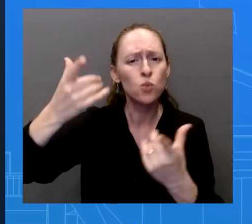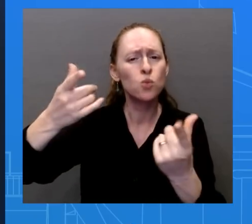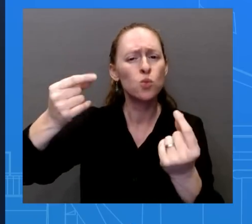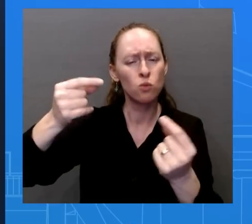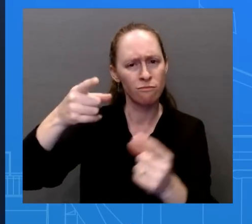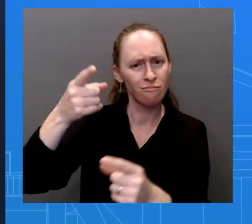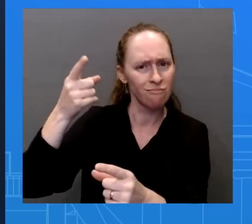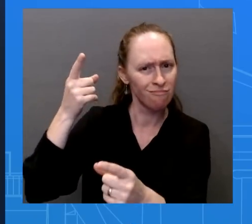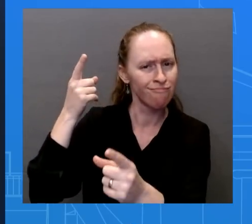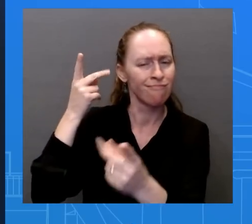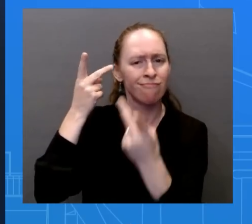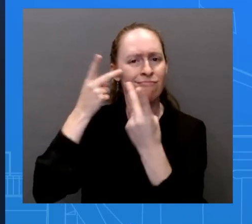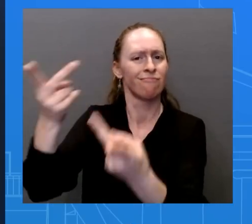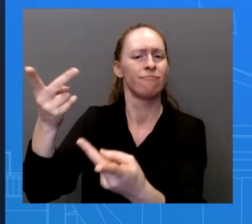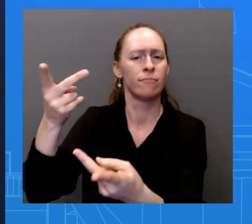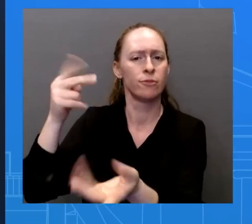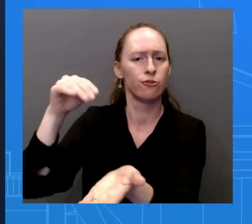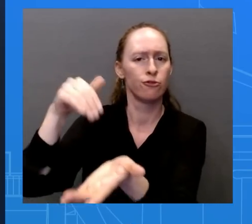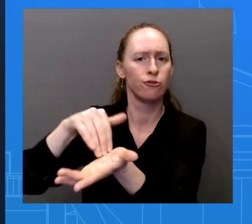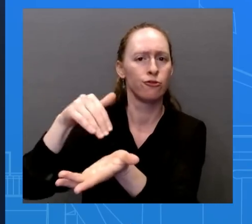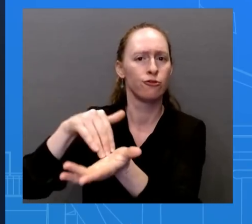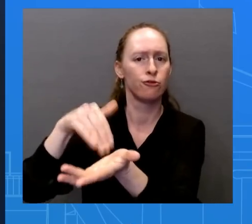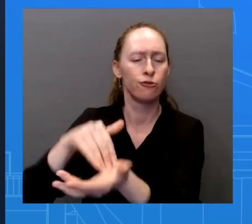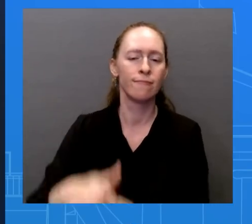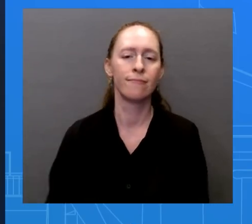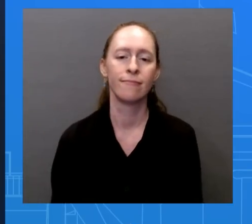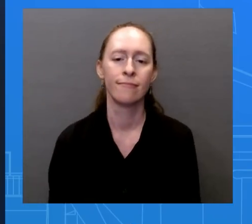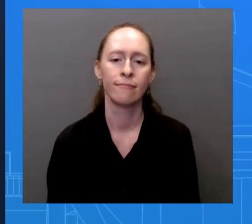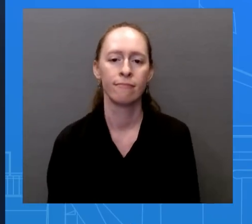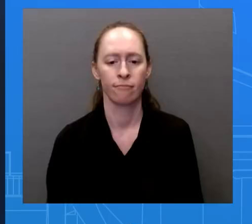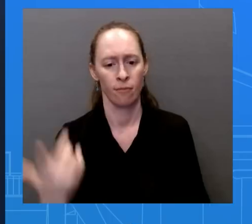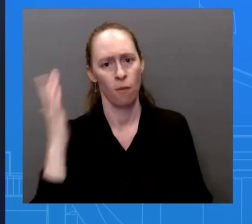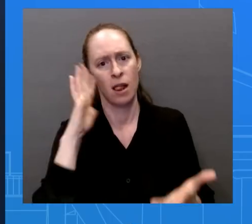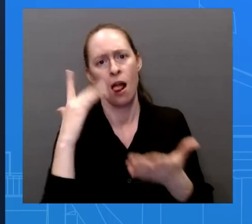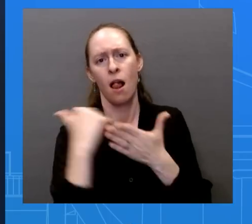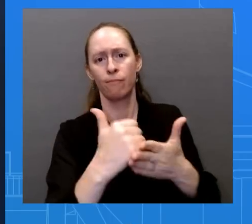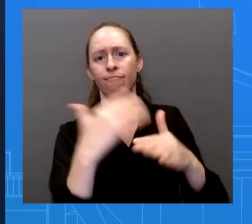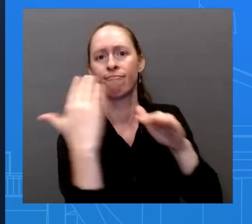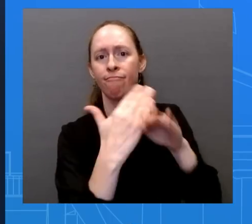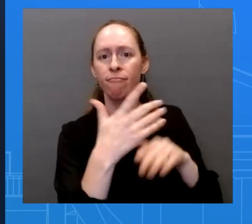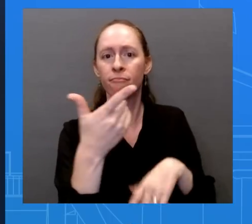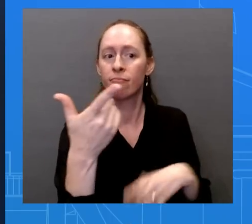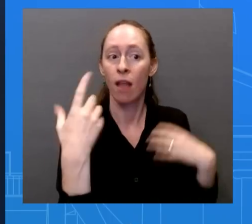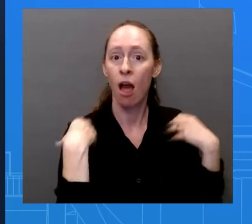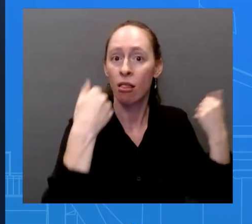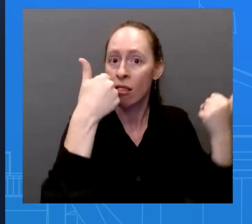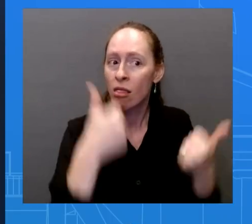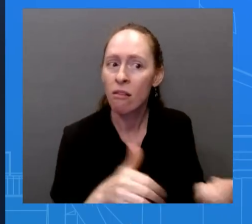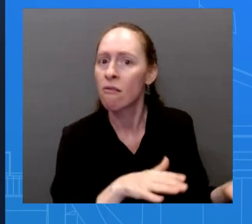And those are the top priorities. Ms. Jean-Pierre: Go ahead, Chris. The Press: So, if the administration is laser focused on protecting people from serious illness,